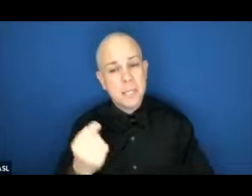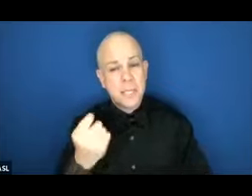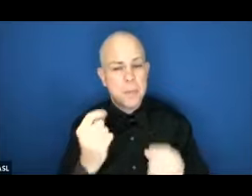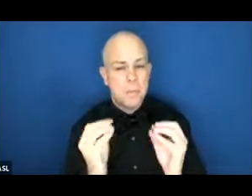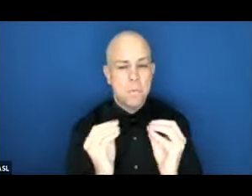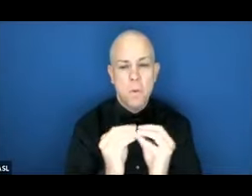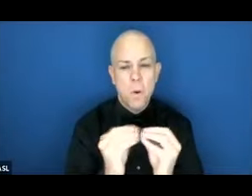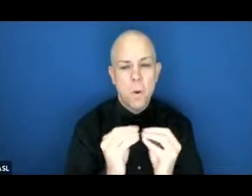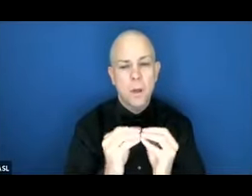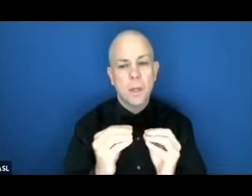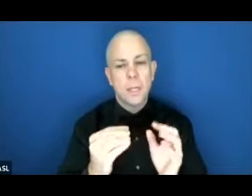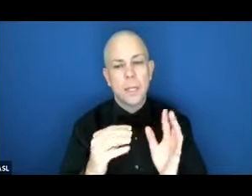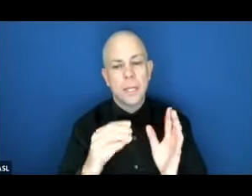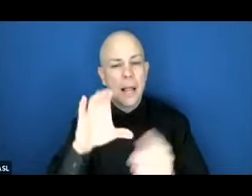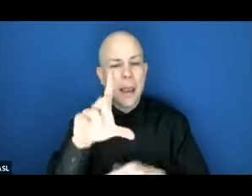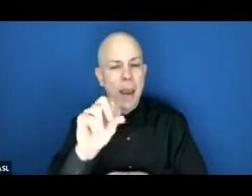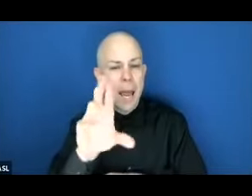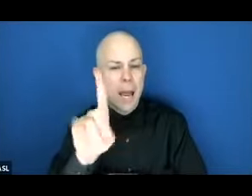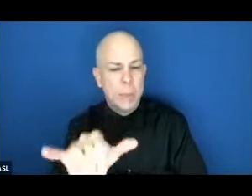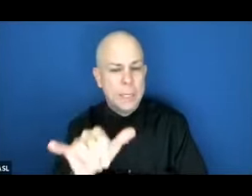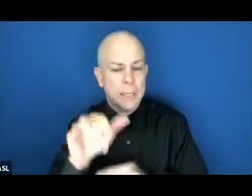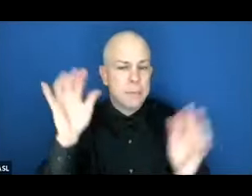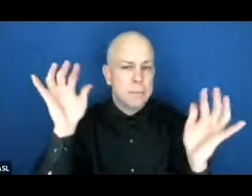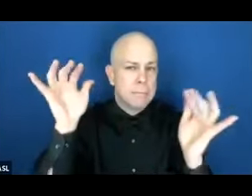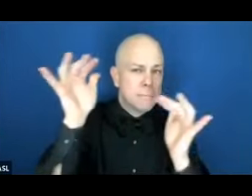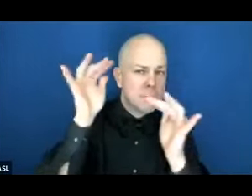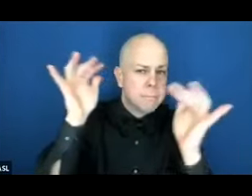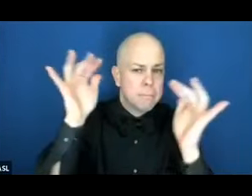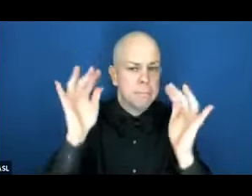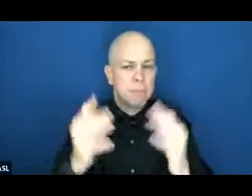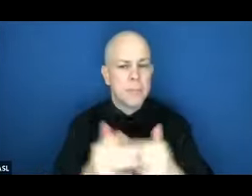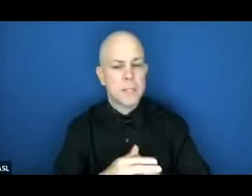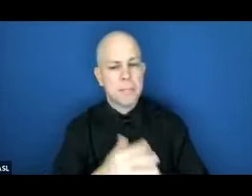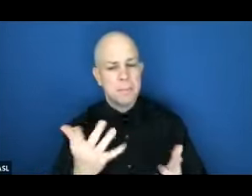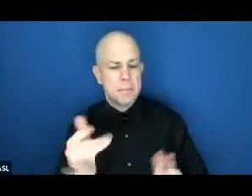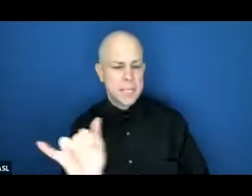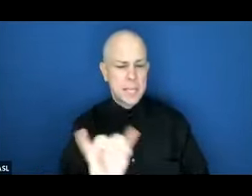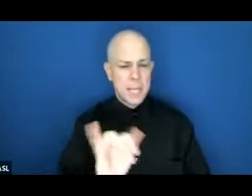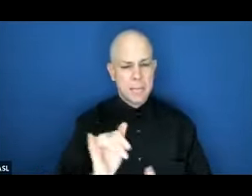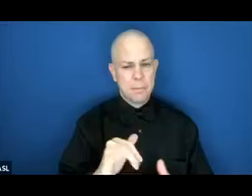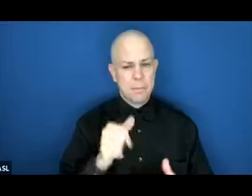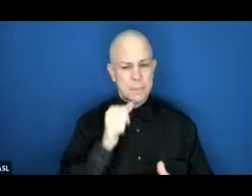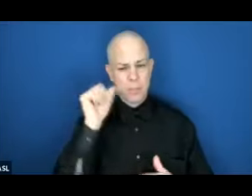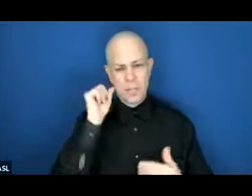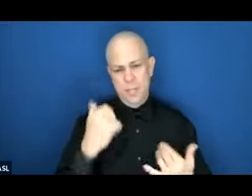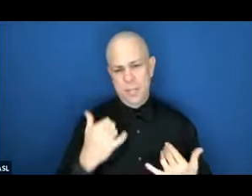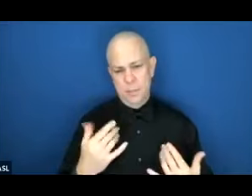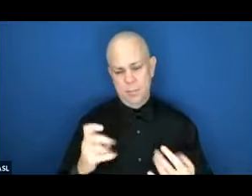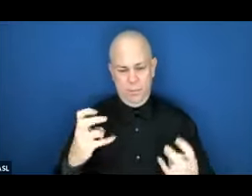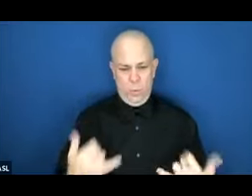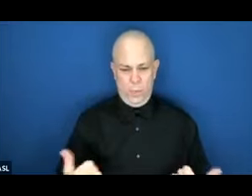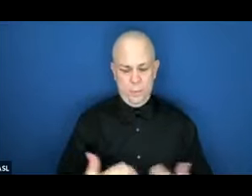so humidities should stay similar to yesterday so generally tomorrow we're expecting only